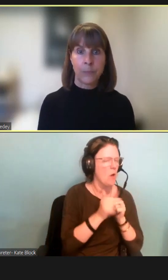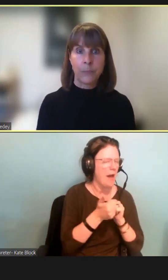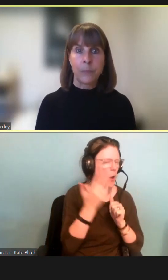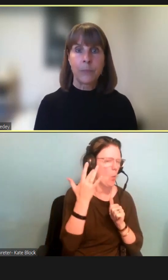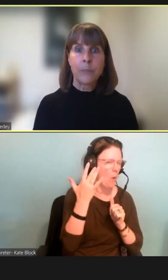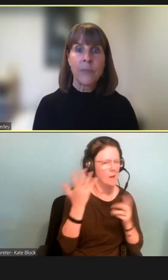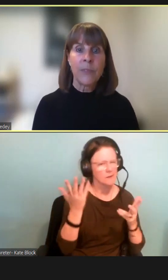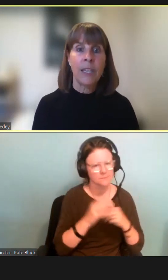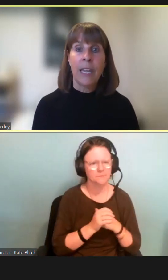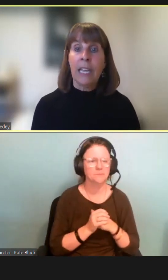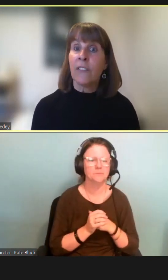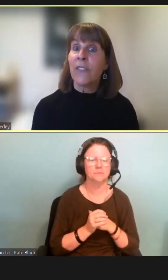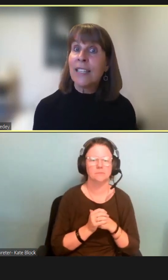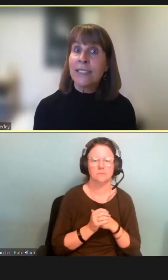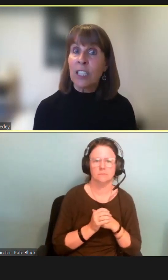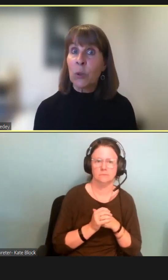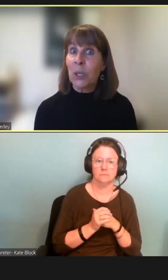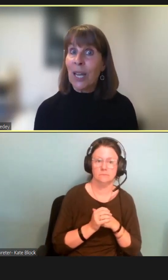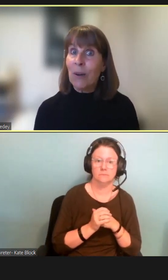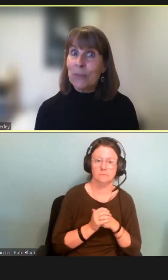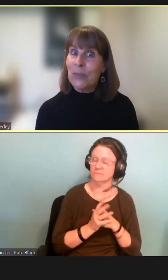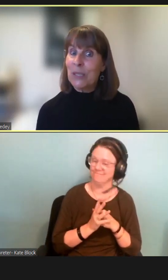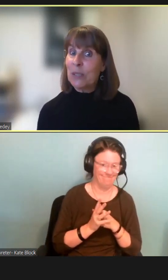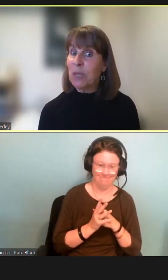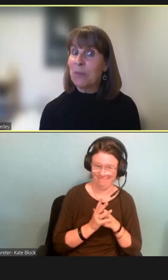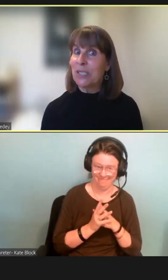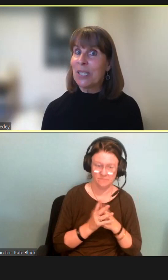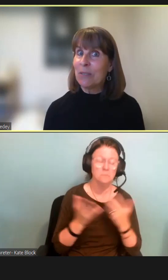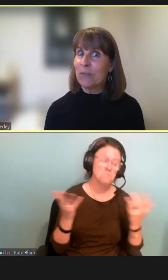successful if that's not going to work out because sometimes it doesn't for a